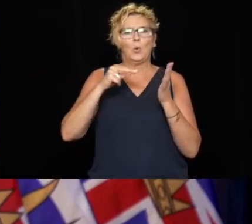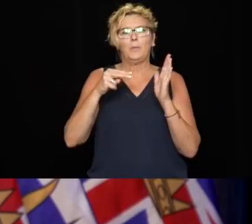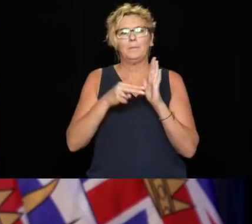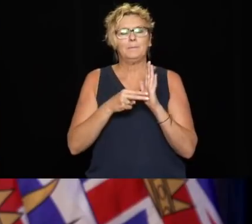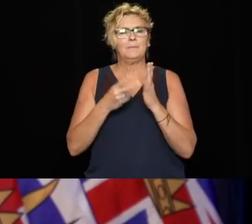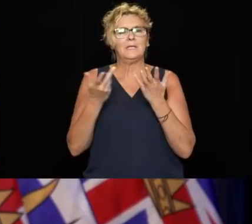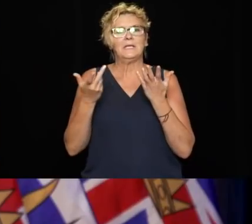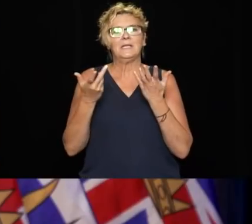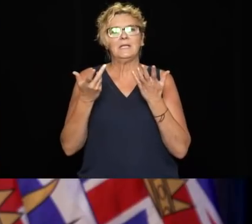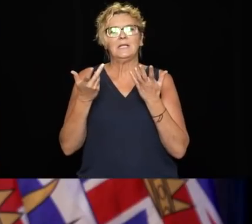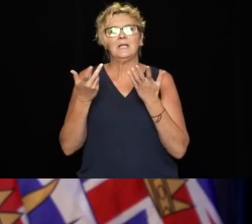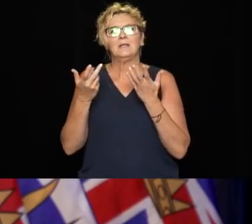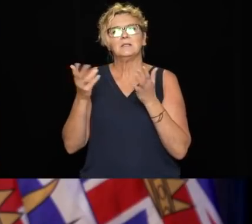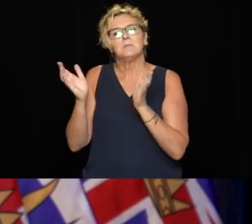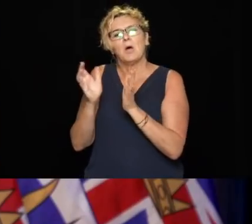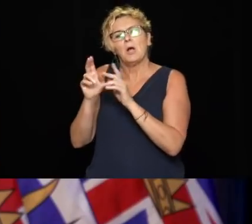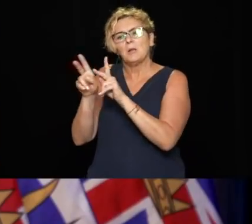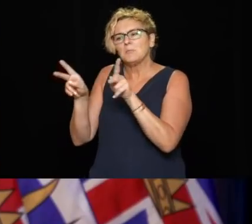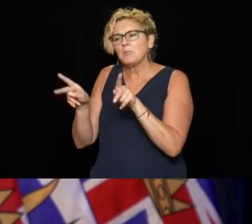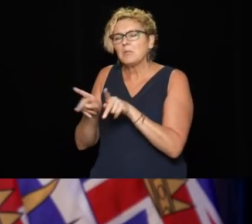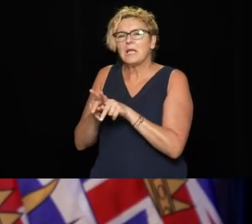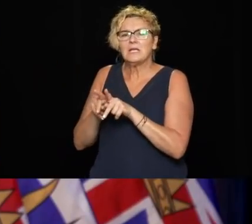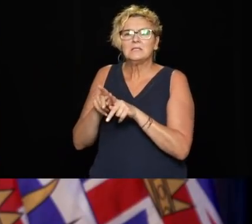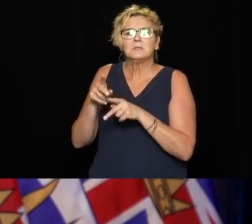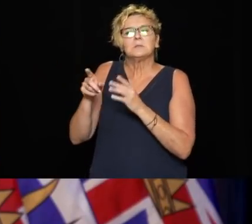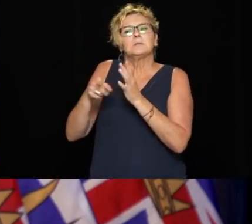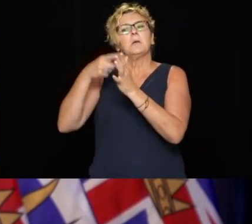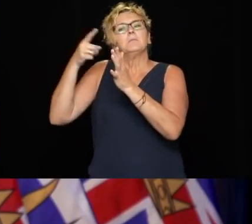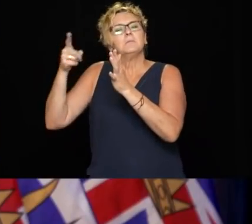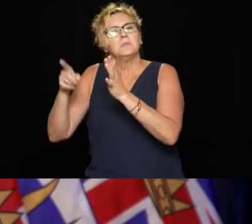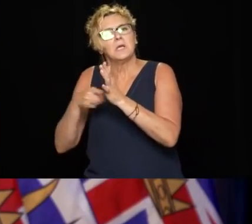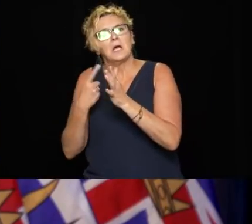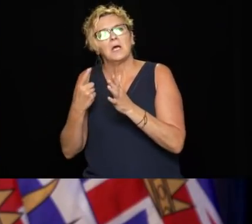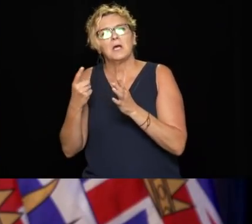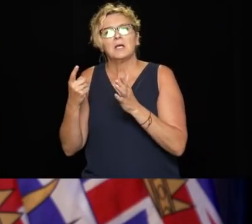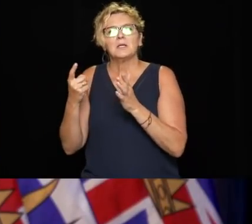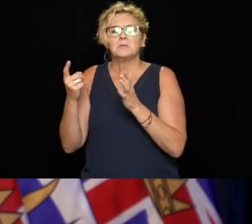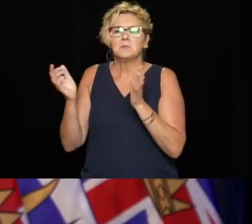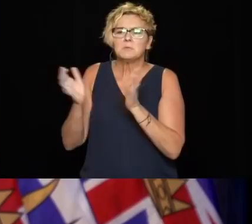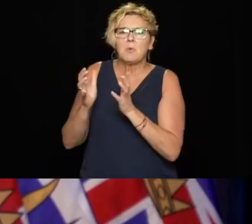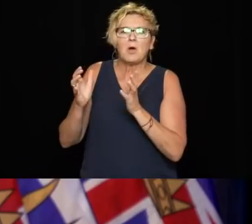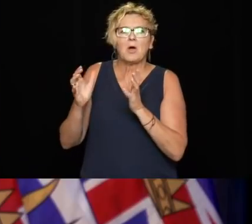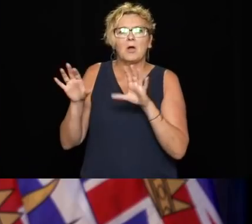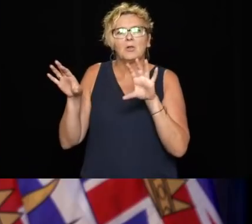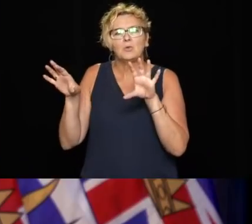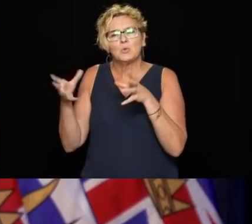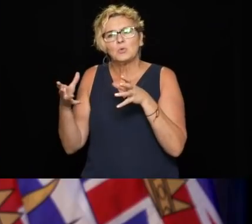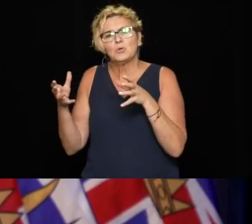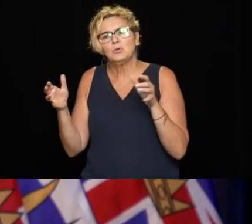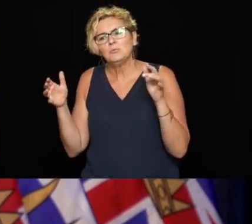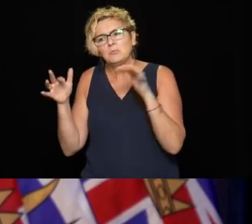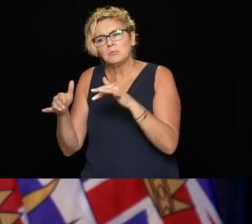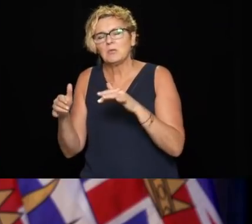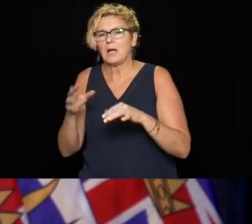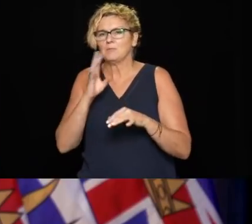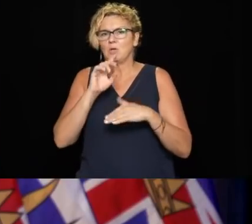The same goes with the standalone banquet halls, we are not talking about some of the smaller venues where people have private clubs